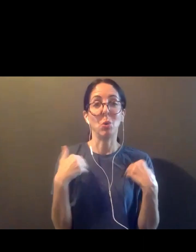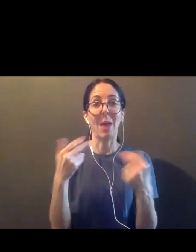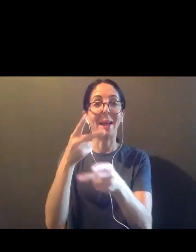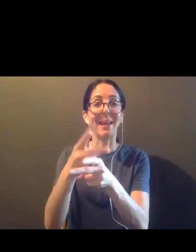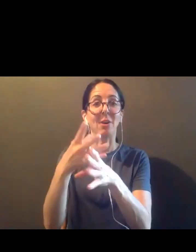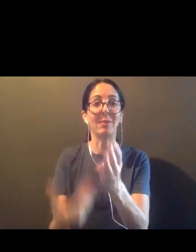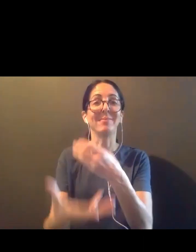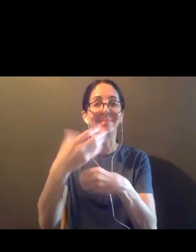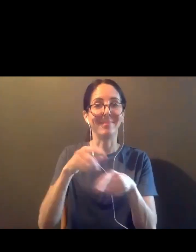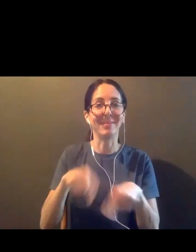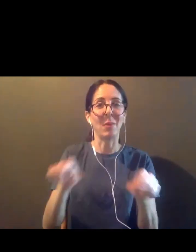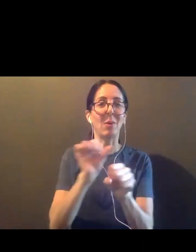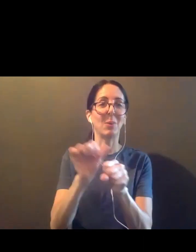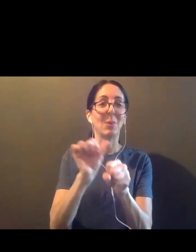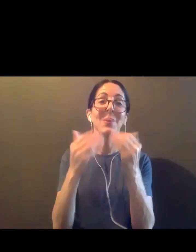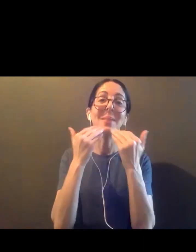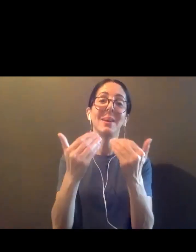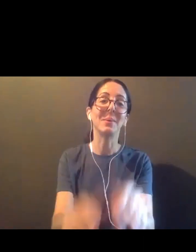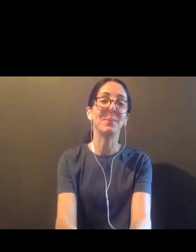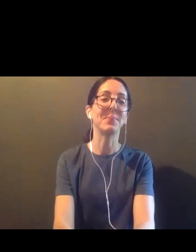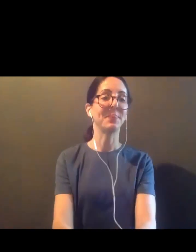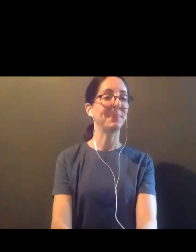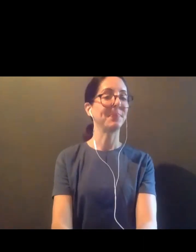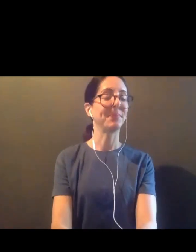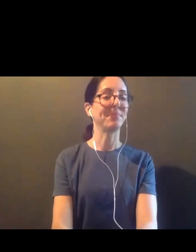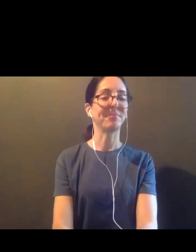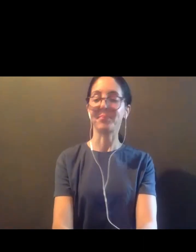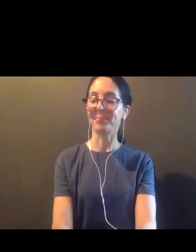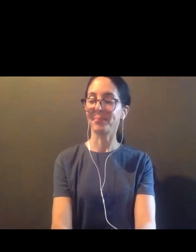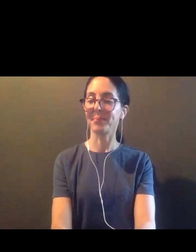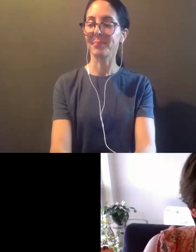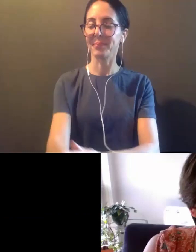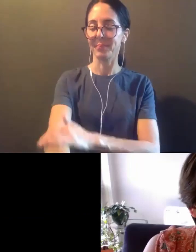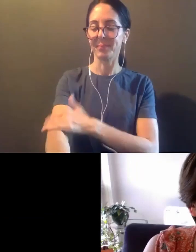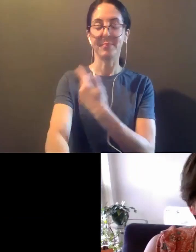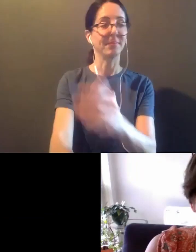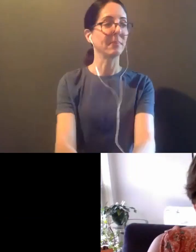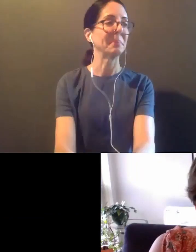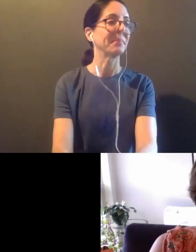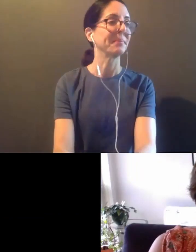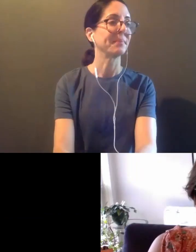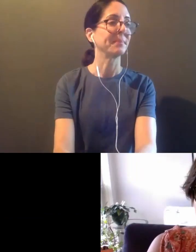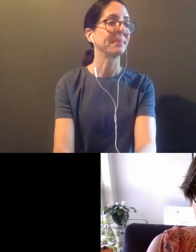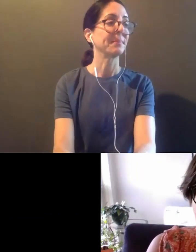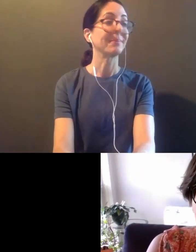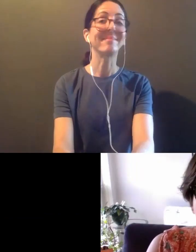Thank you. DR. Thanks so much for that start, Taryn.